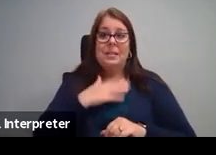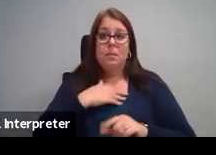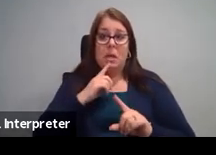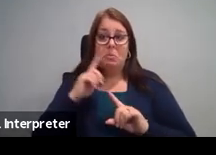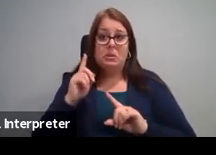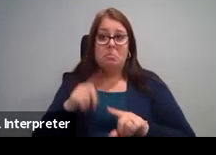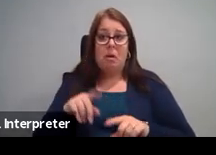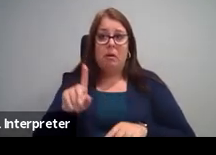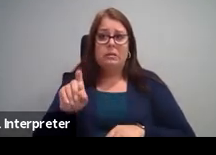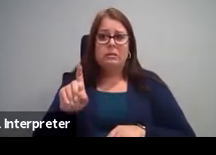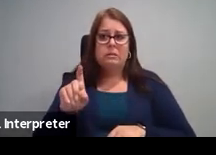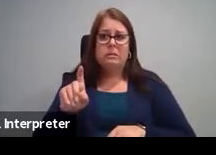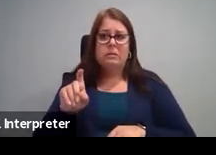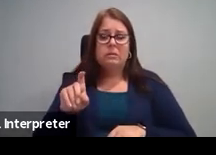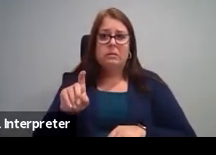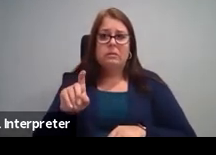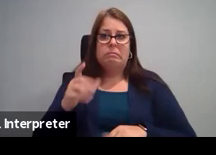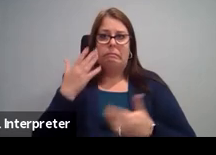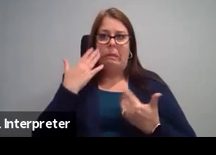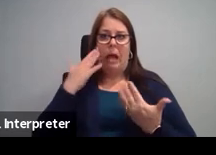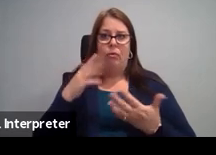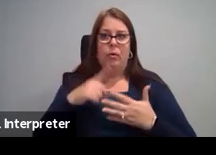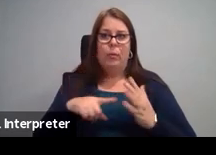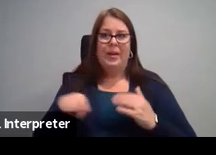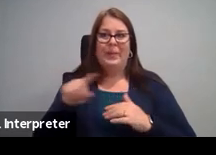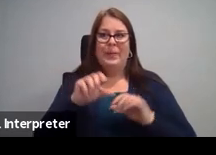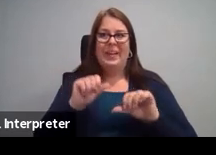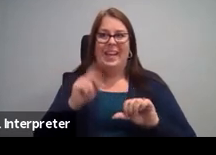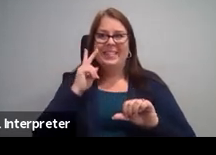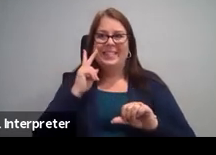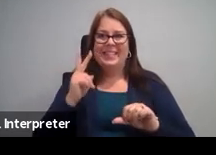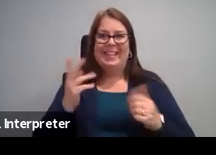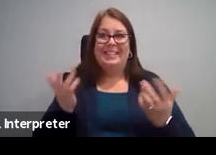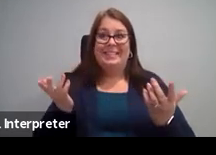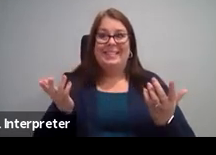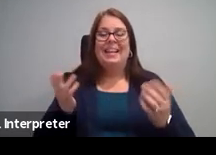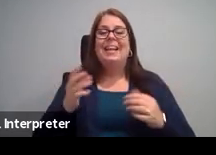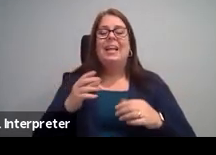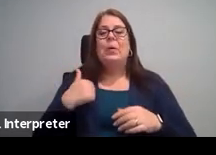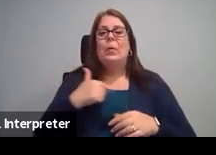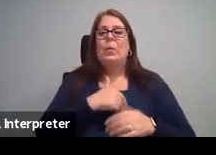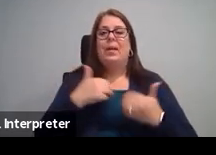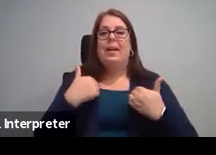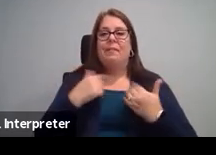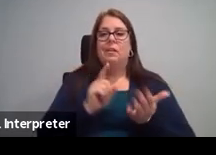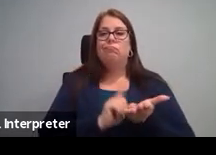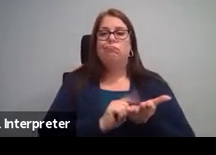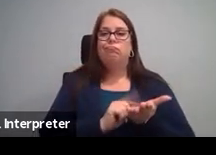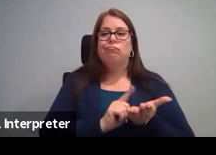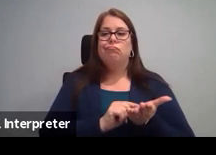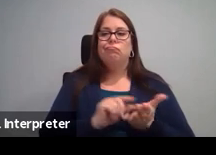Allison frenzel: And that would be great because I don't know what you guys all see. So we have a newsletter that comes out of the division at